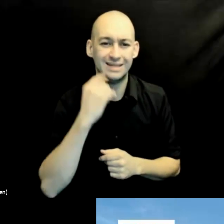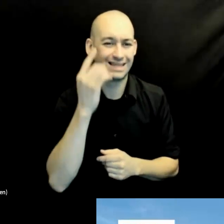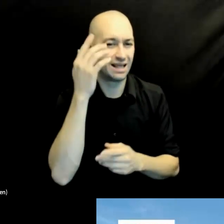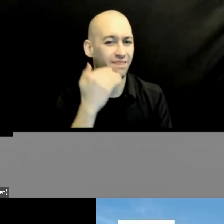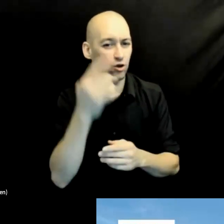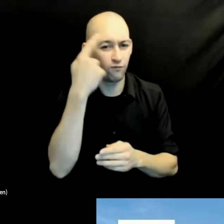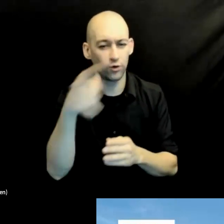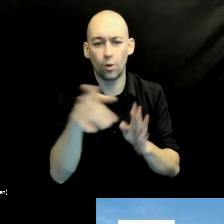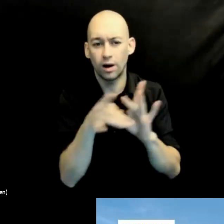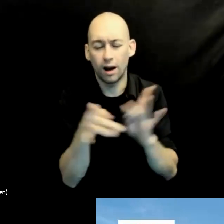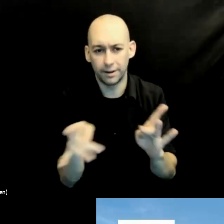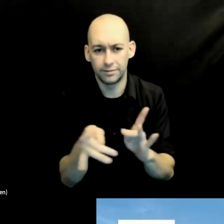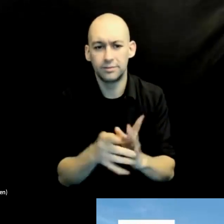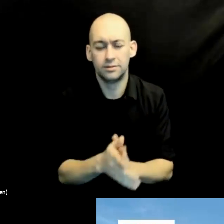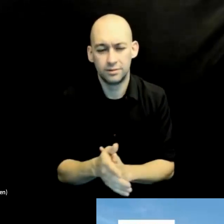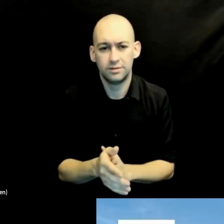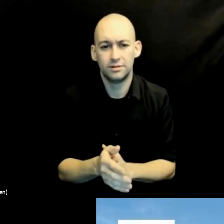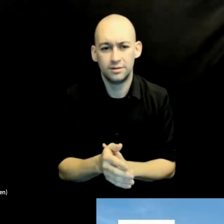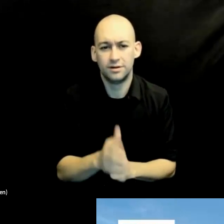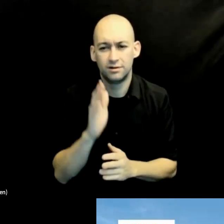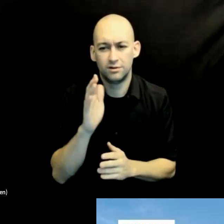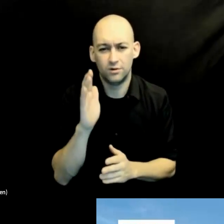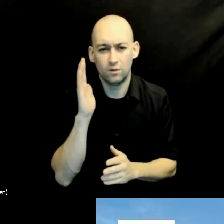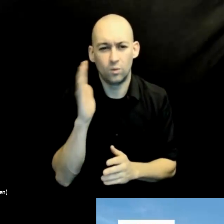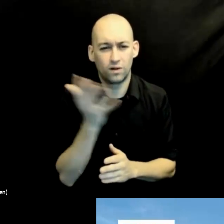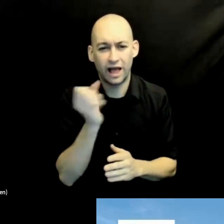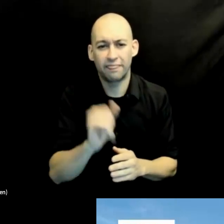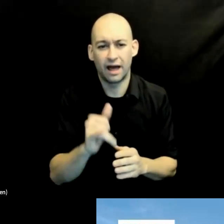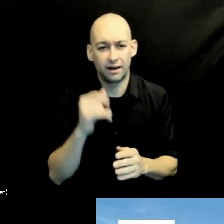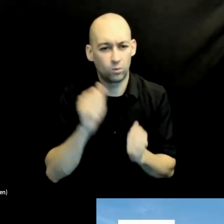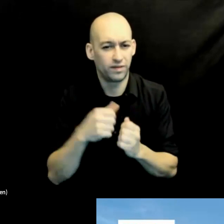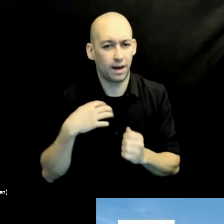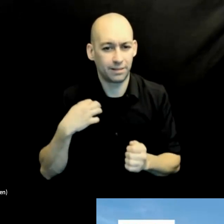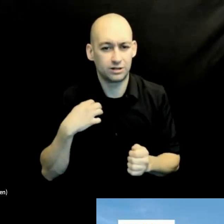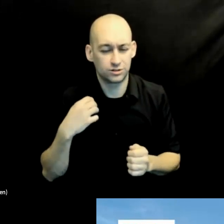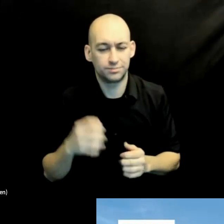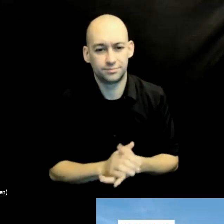and then we'll include the text of what was submitted in that application. And it looks